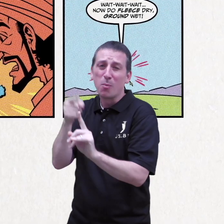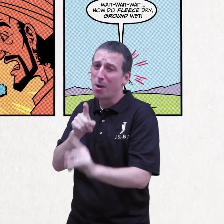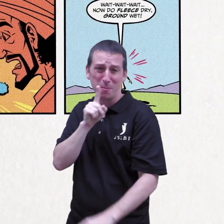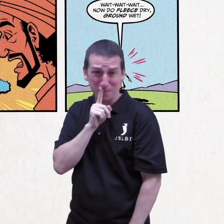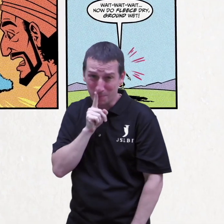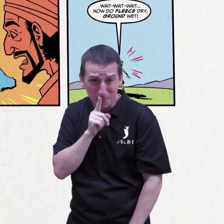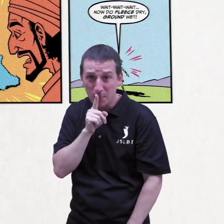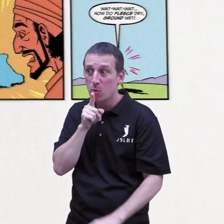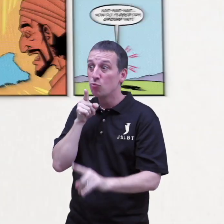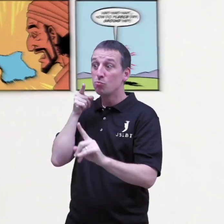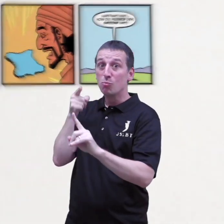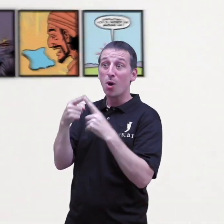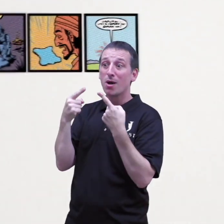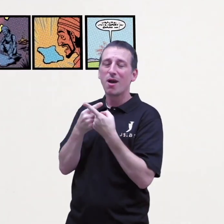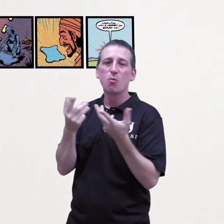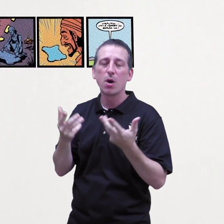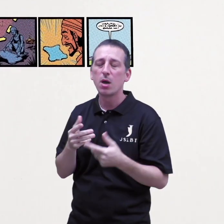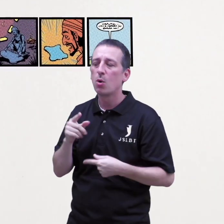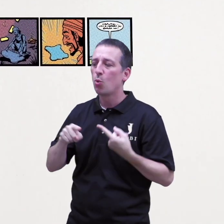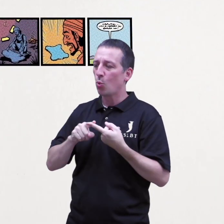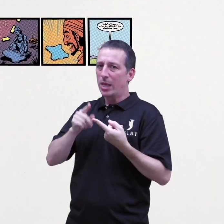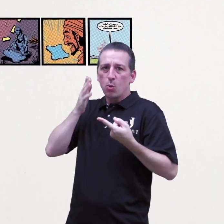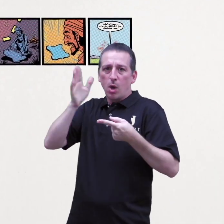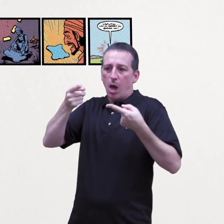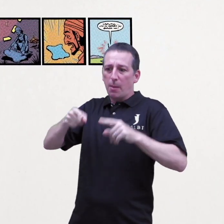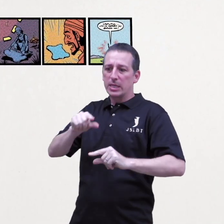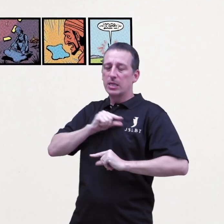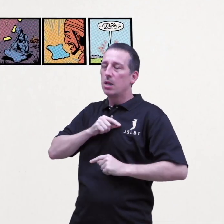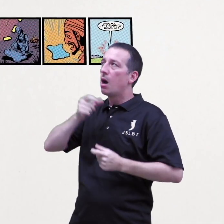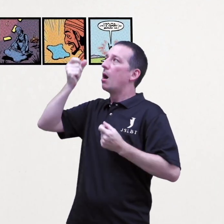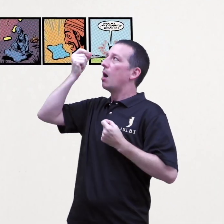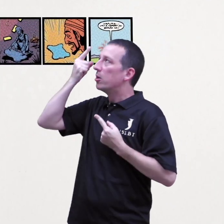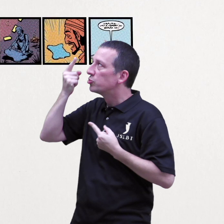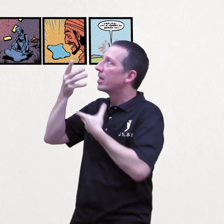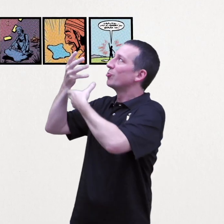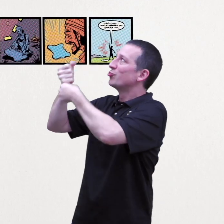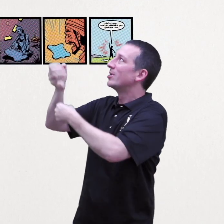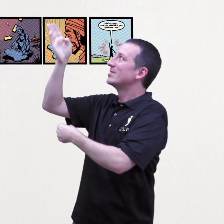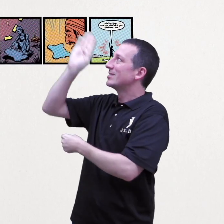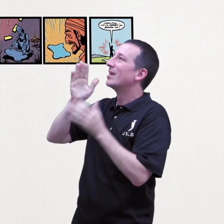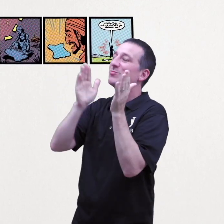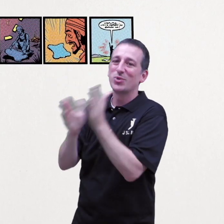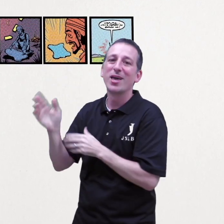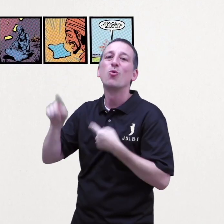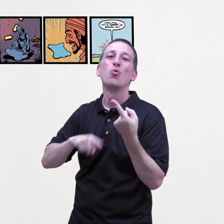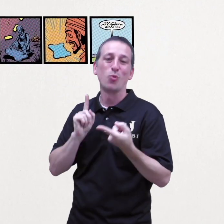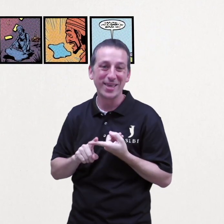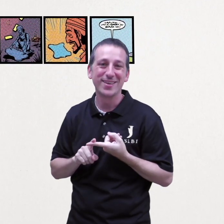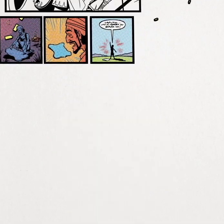The real conflict is “when will this guy get his act together and start trusting God?”